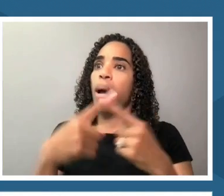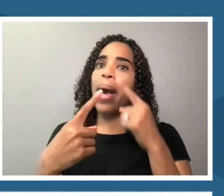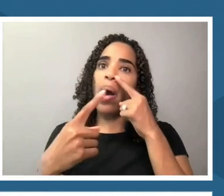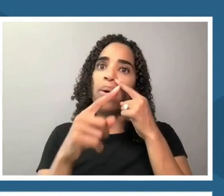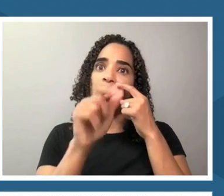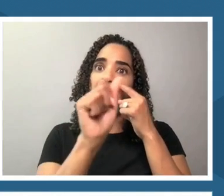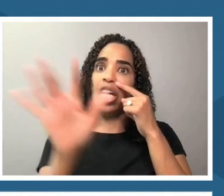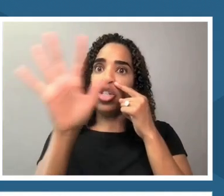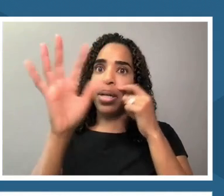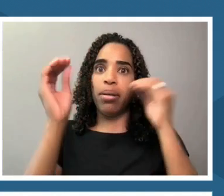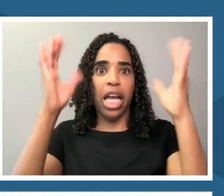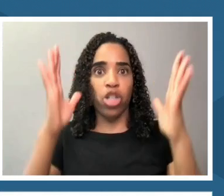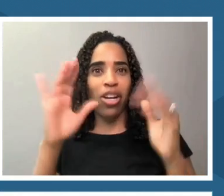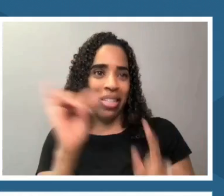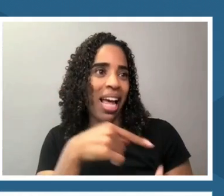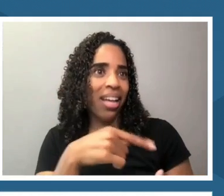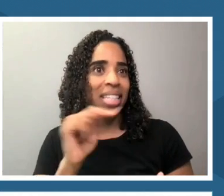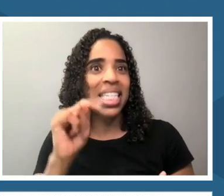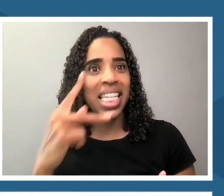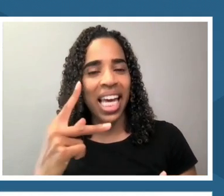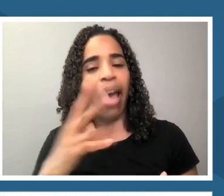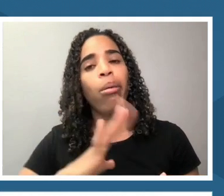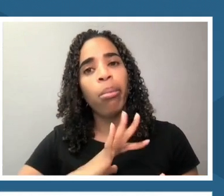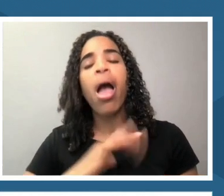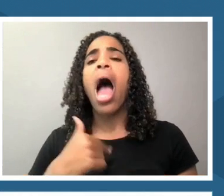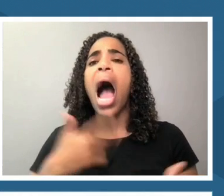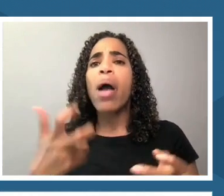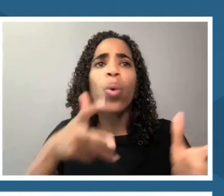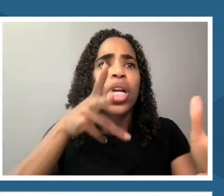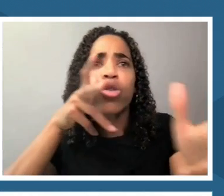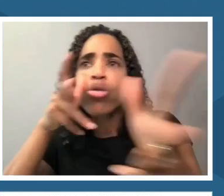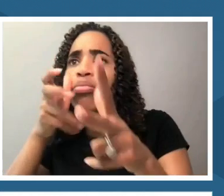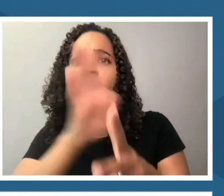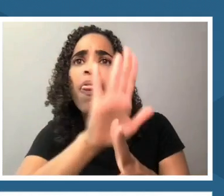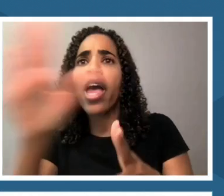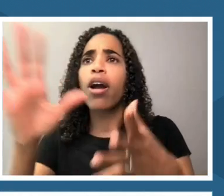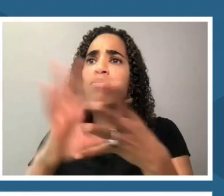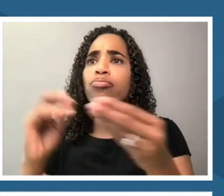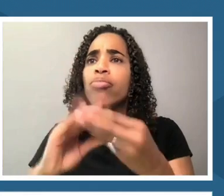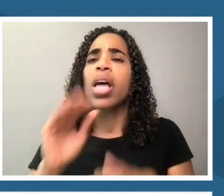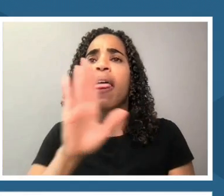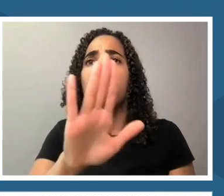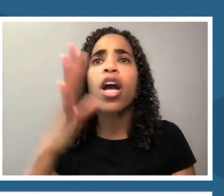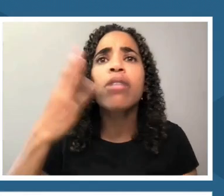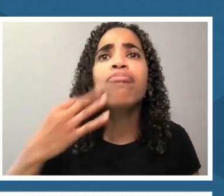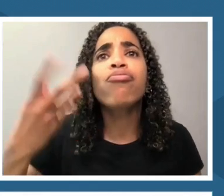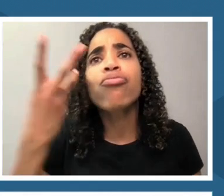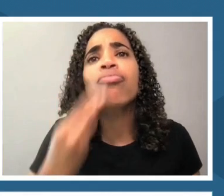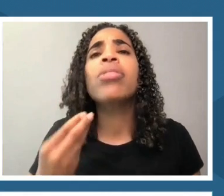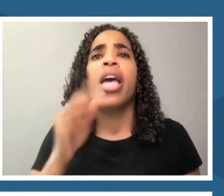project i wanted to center their voices their expertise and pedagogy especially